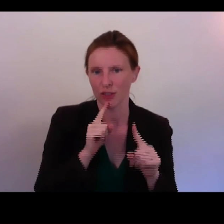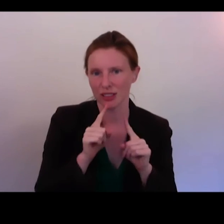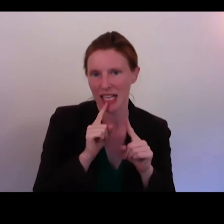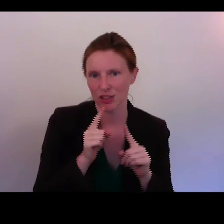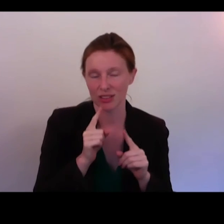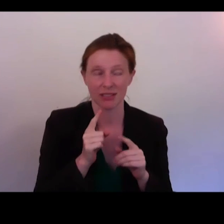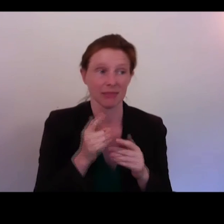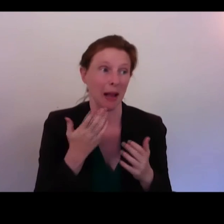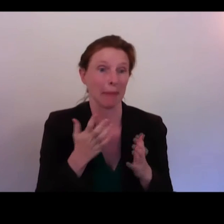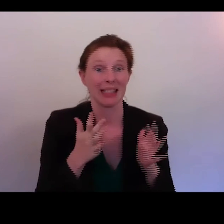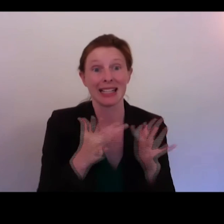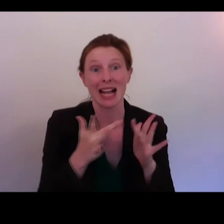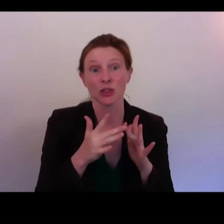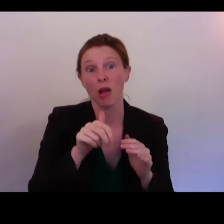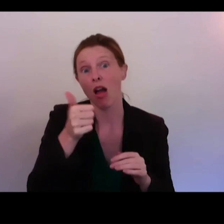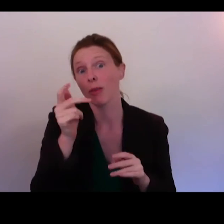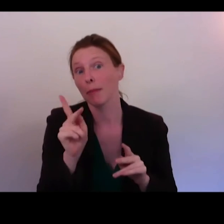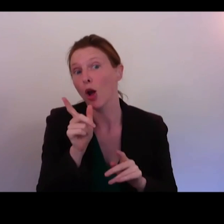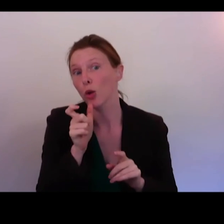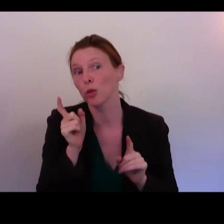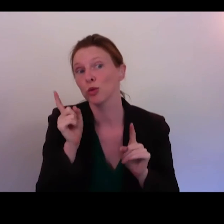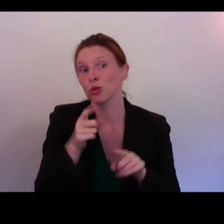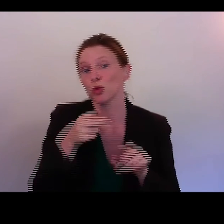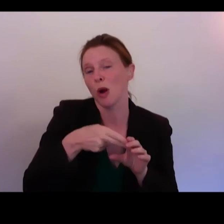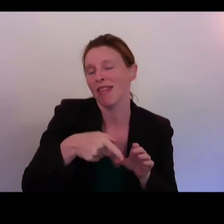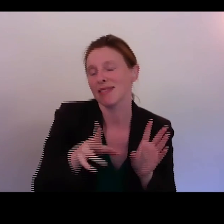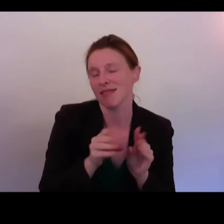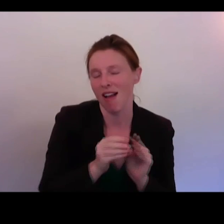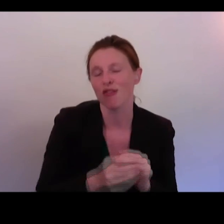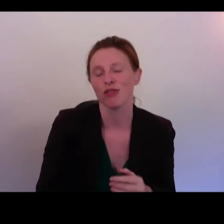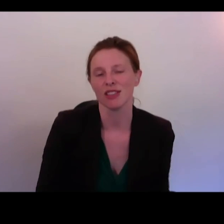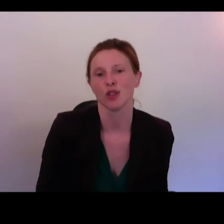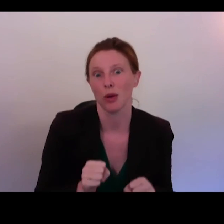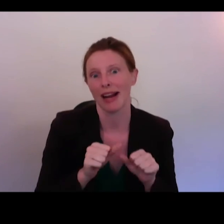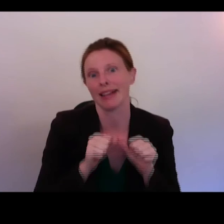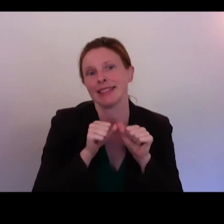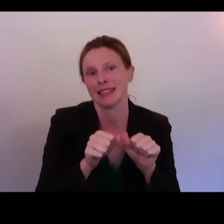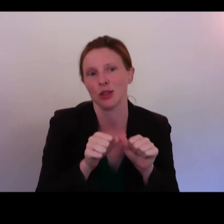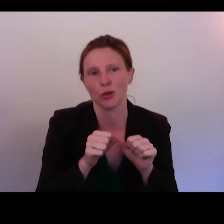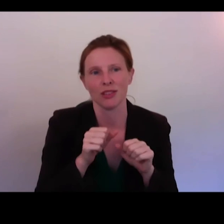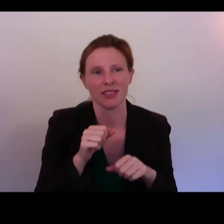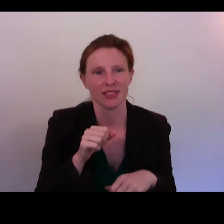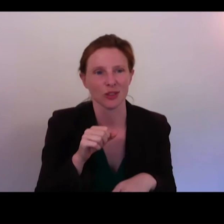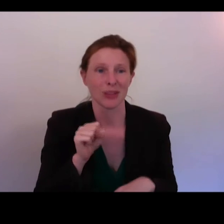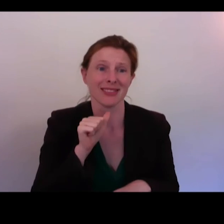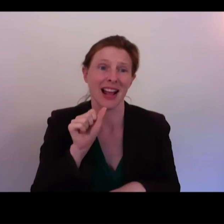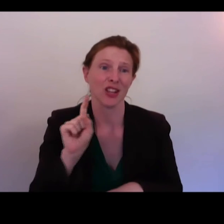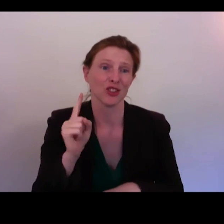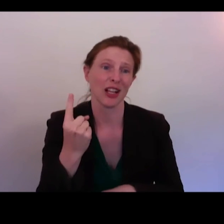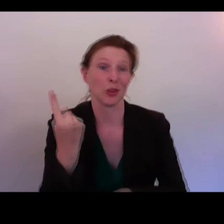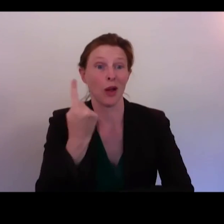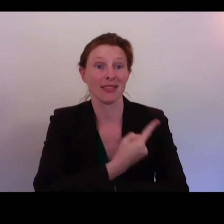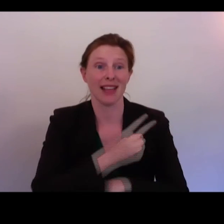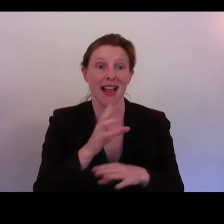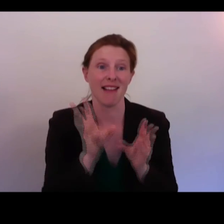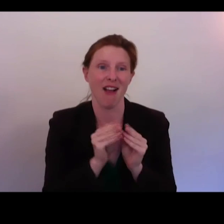They want to continue the conversation and maybe contact other parties who can join us afterwards so that we can continue this